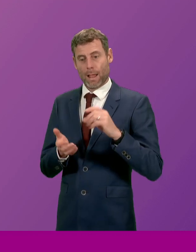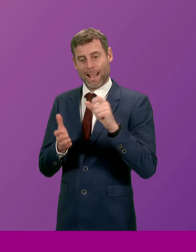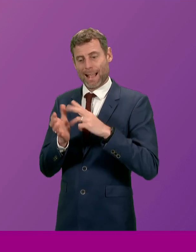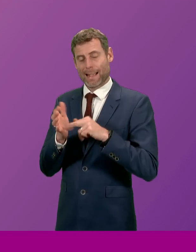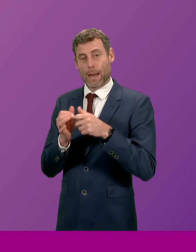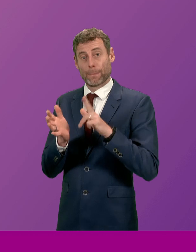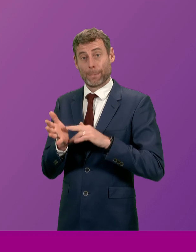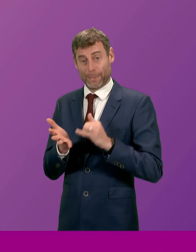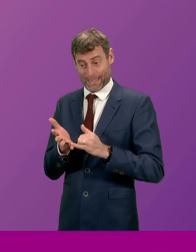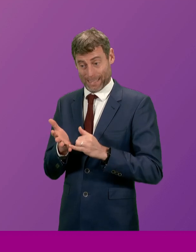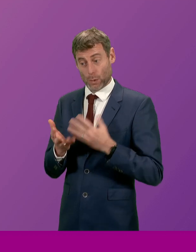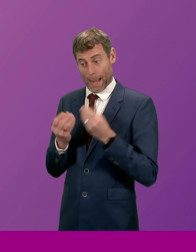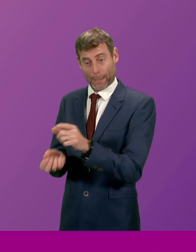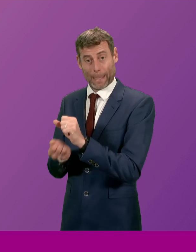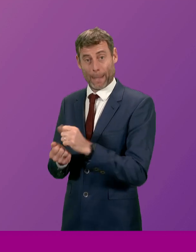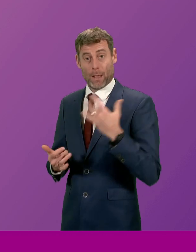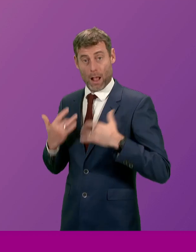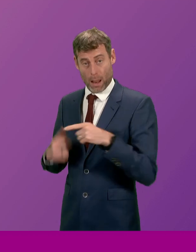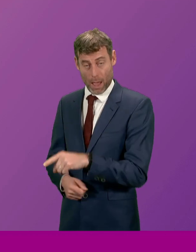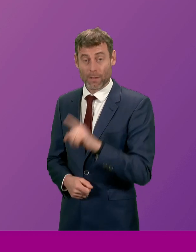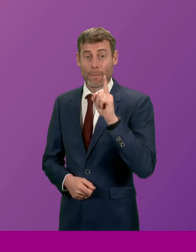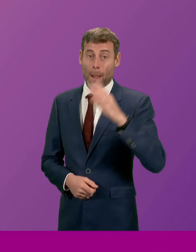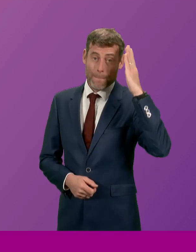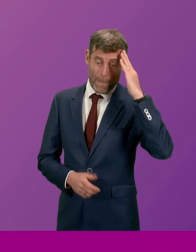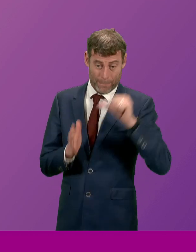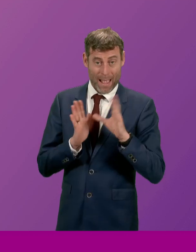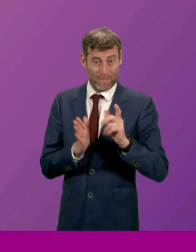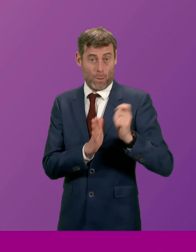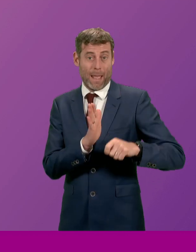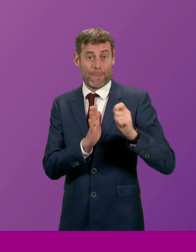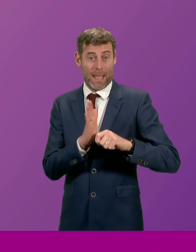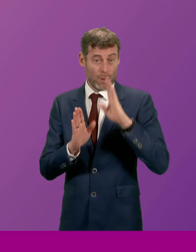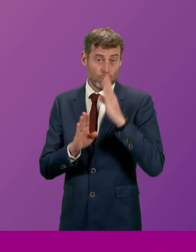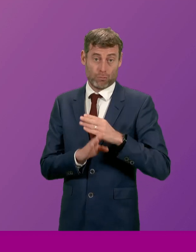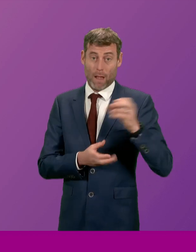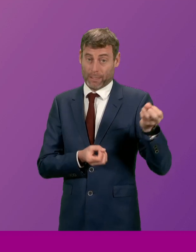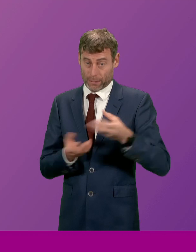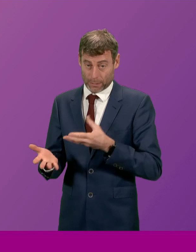out of funds to pay for Bedrolite privately. The national health service has made a small